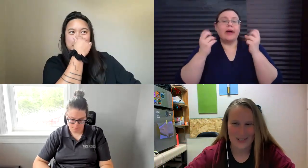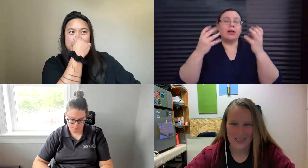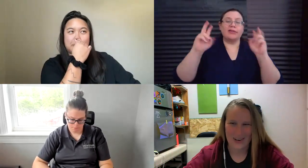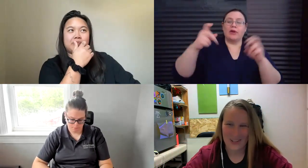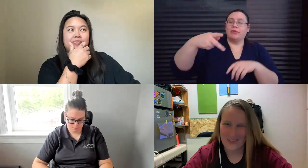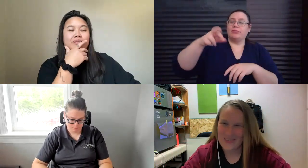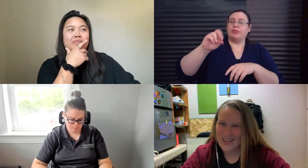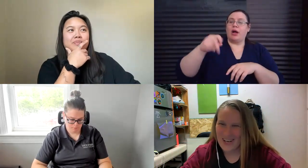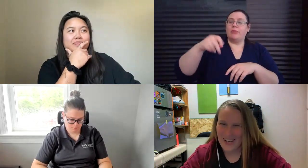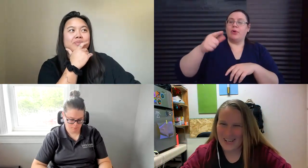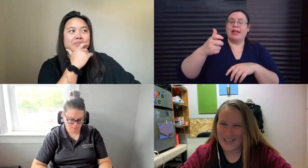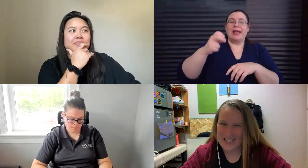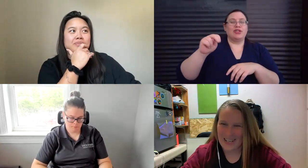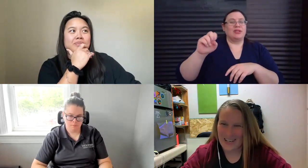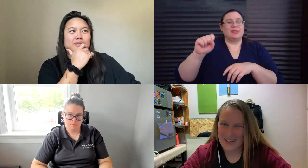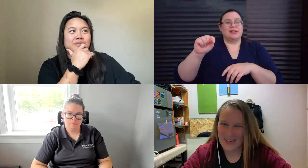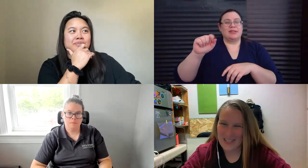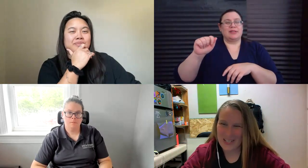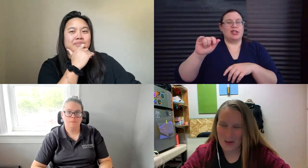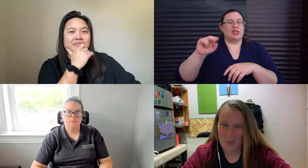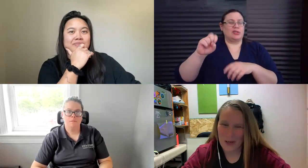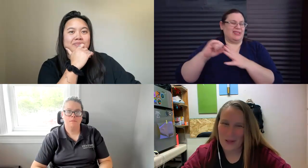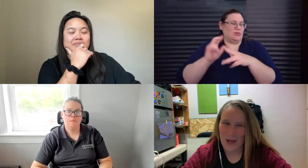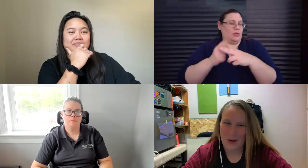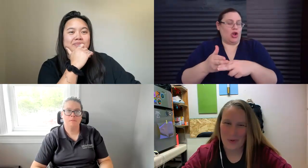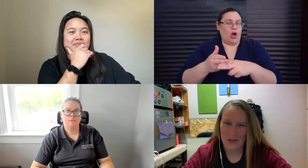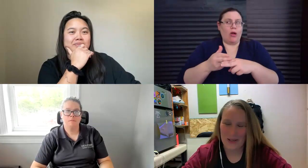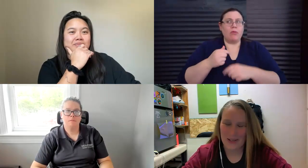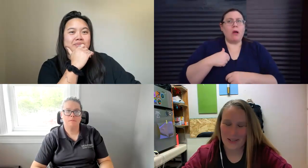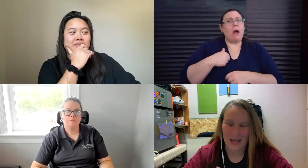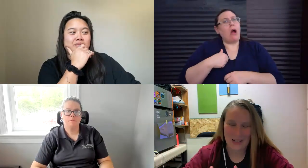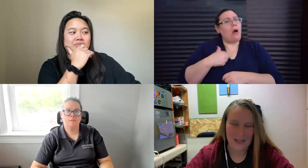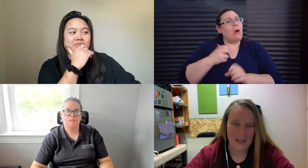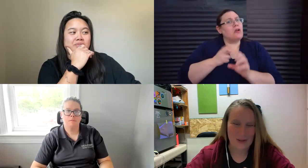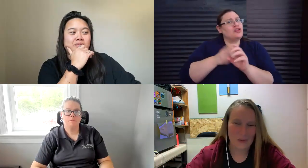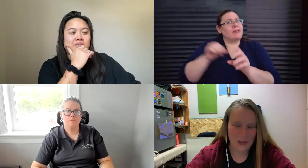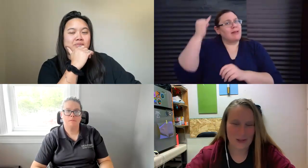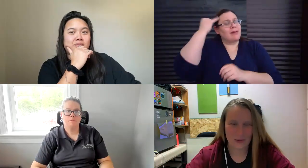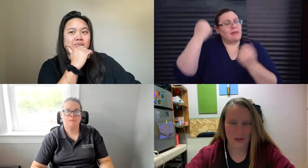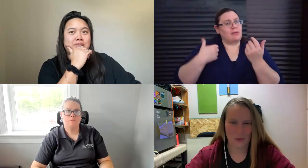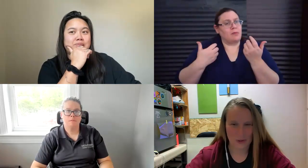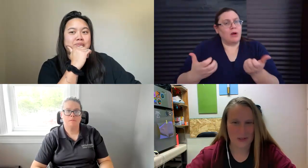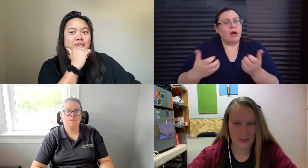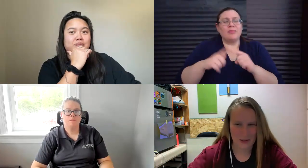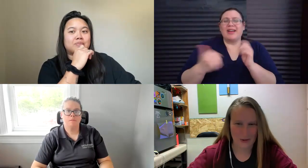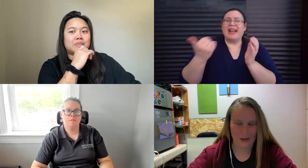as they call them. And I said I kind of wanted to jump in on that. But, again, I don't like to do what everyone else is doing.